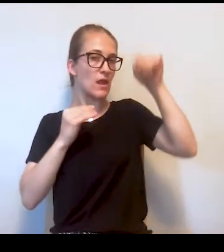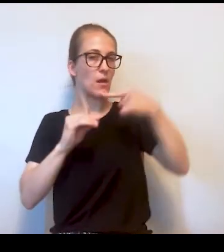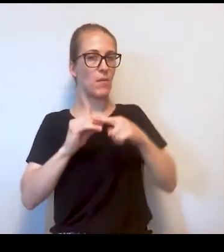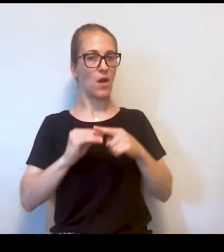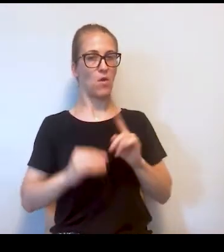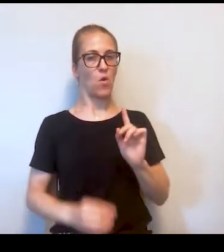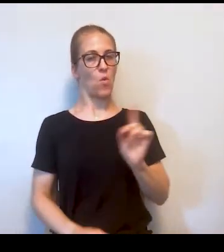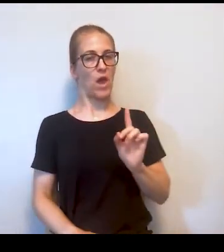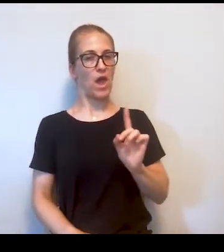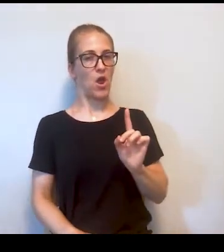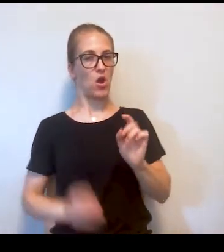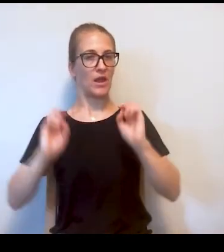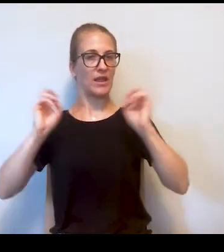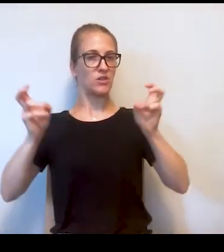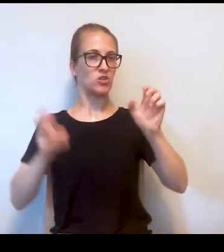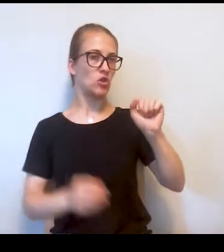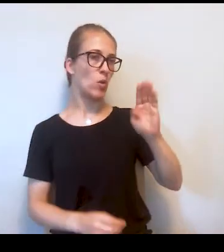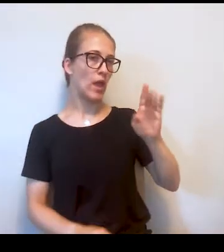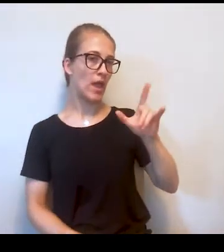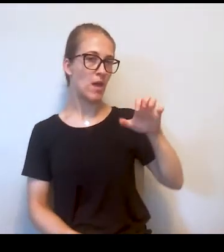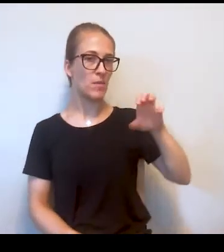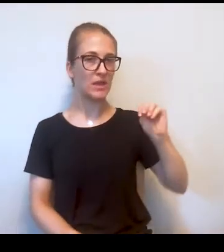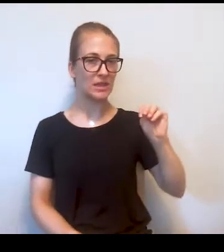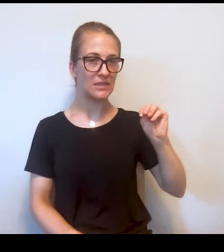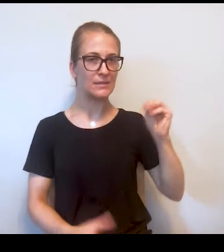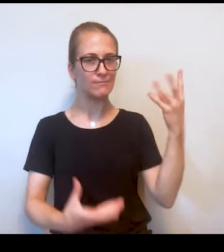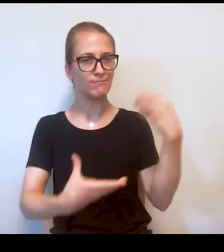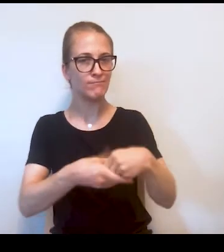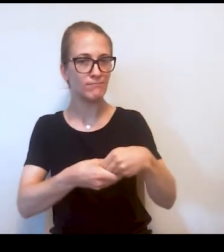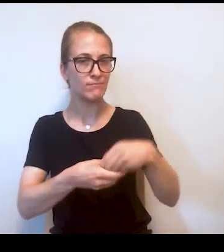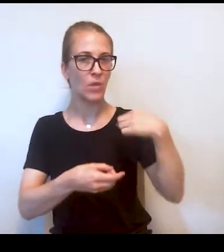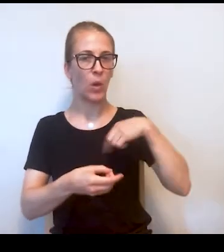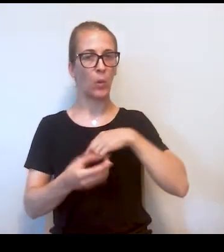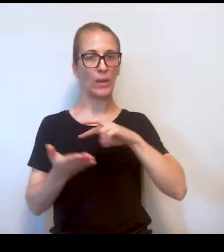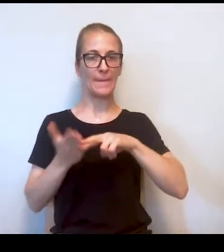We're talking about the social structure of language